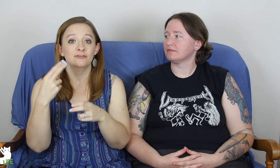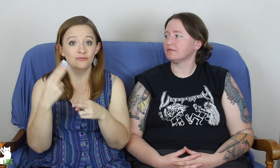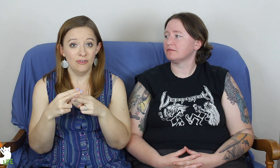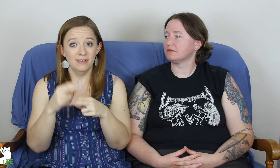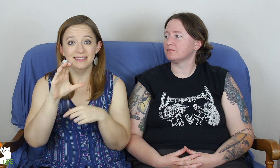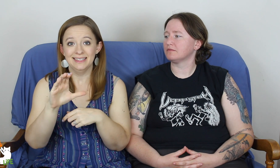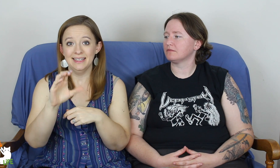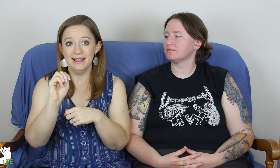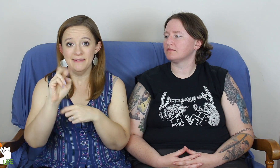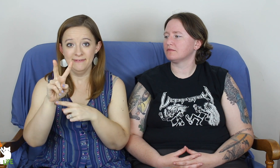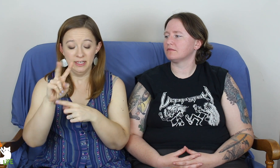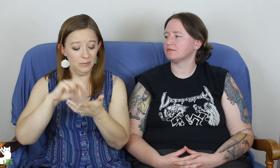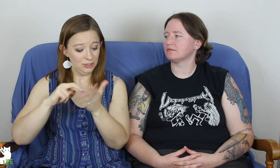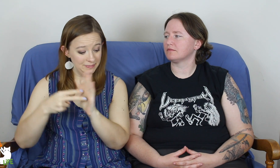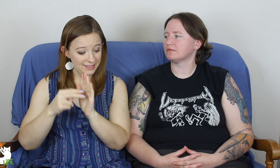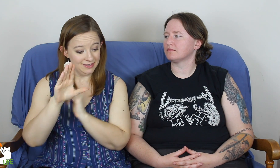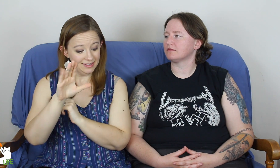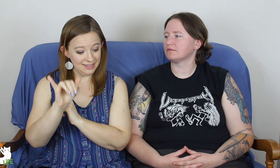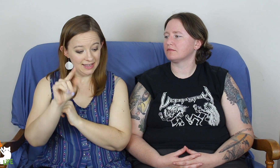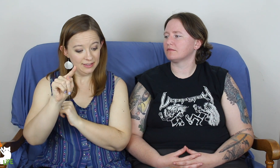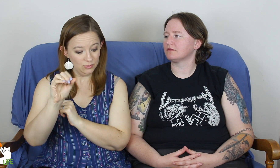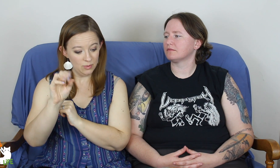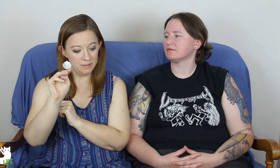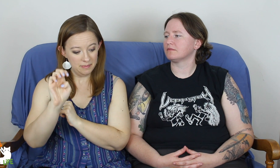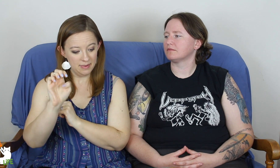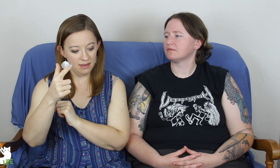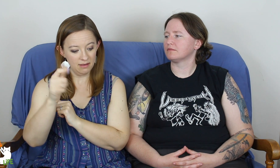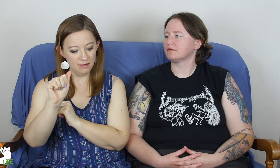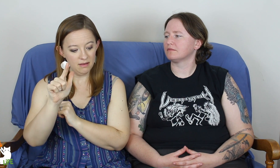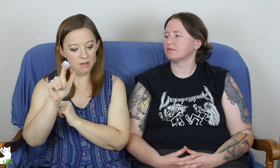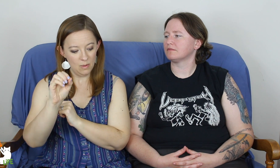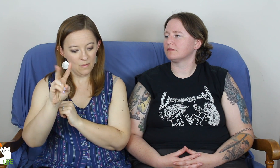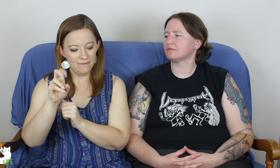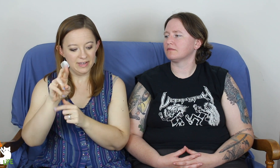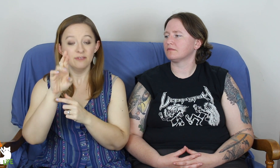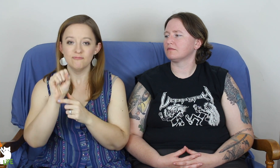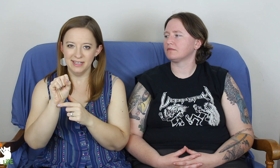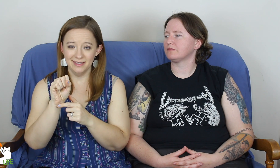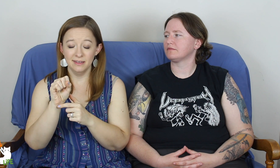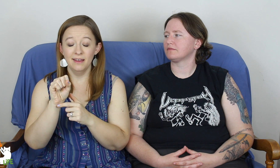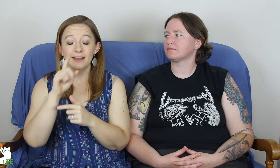The next one is called CMV, which means cytomegalovirus.